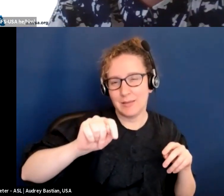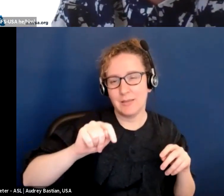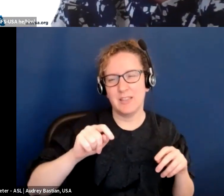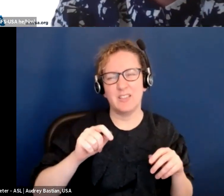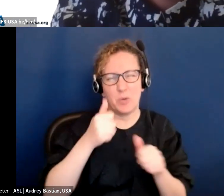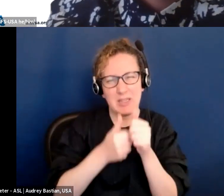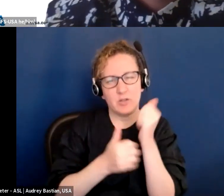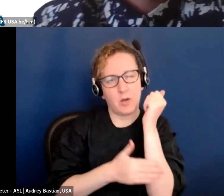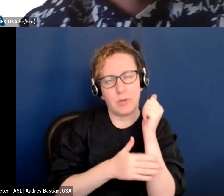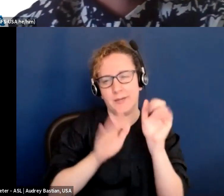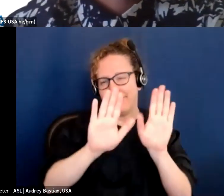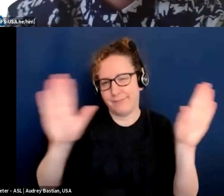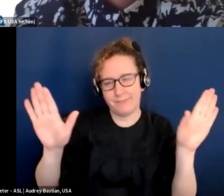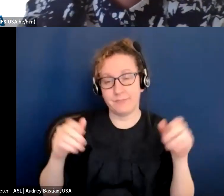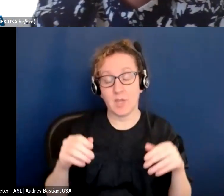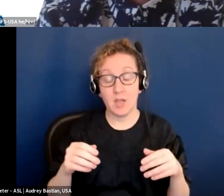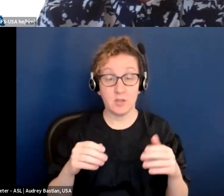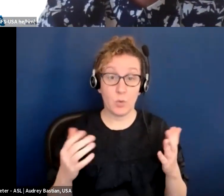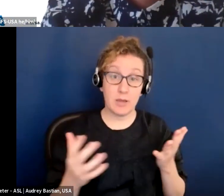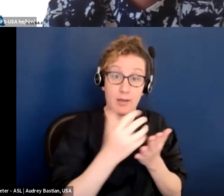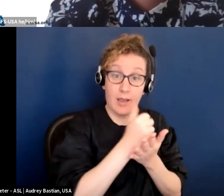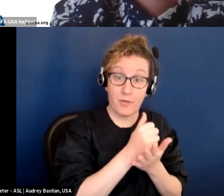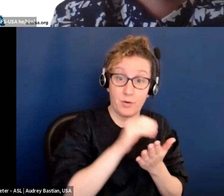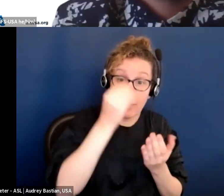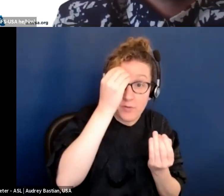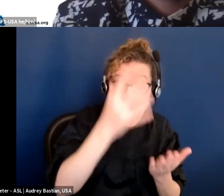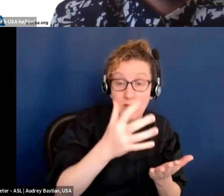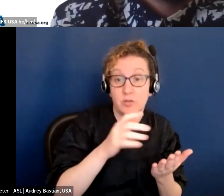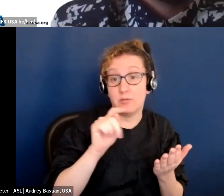tasks that you need to do and what documentation you need to get from your vet, how long is